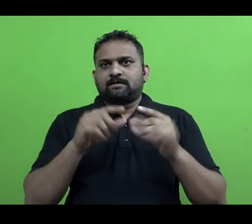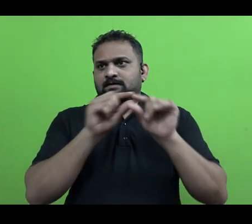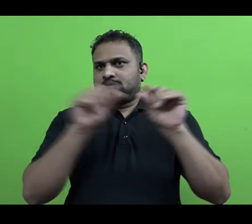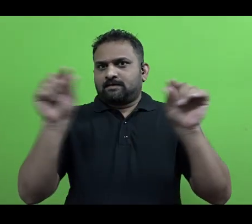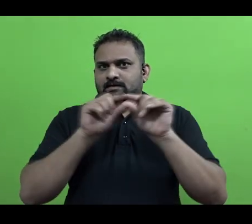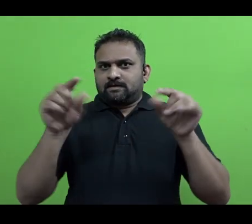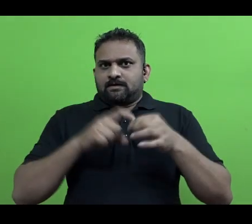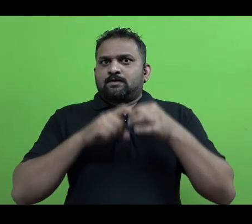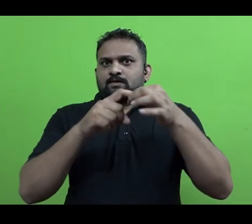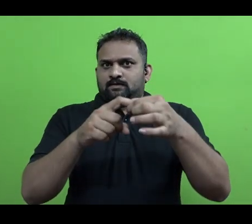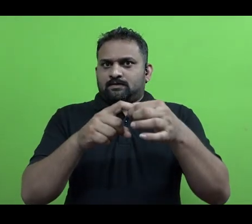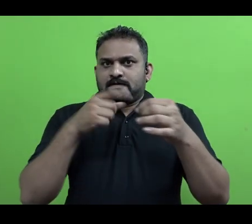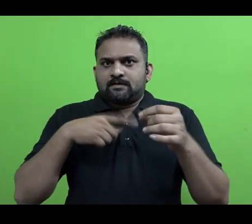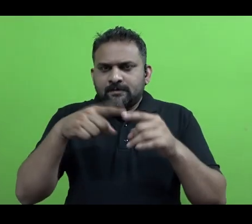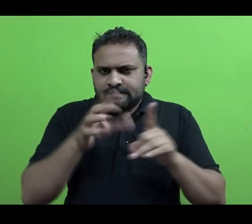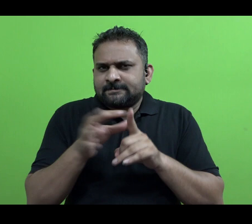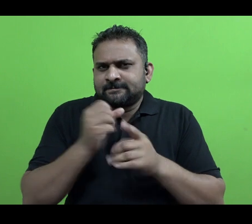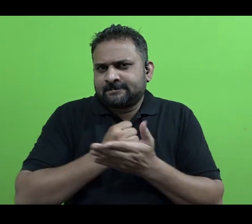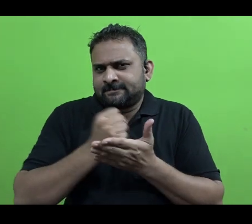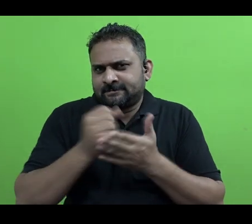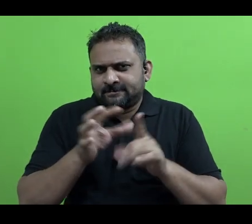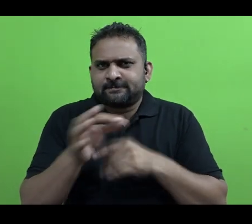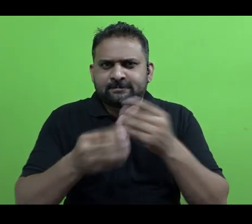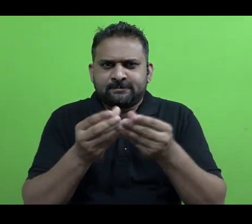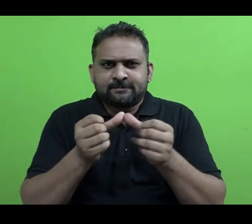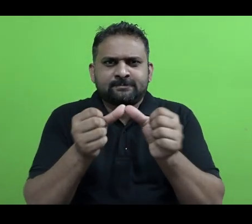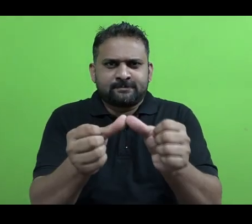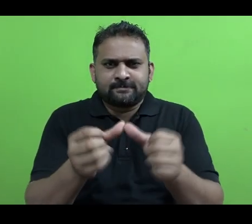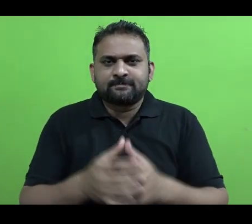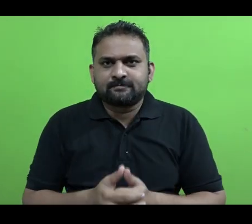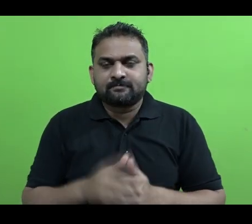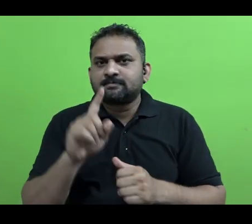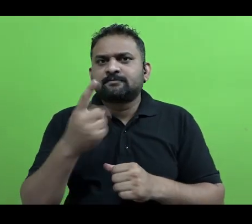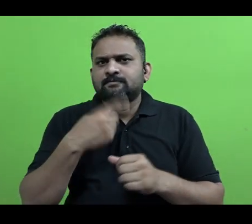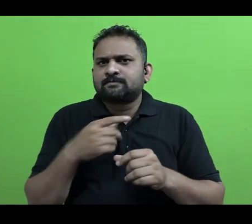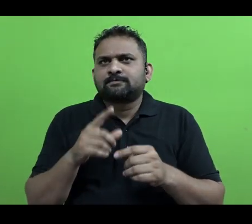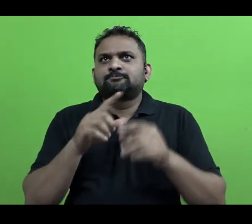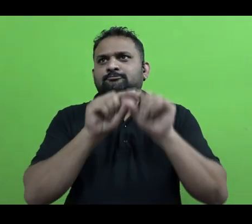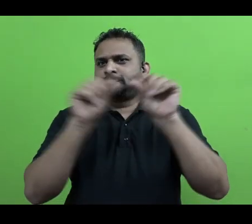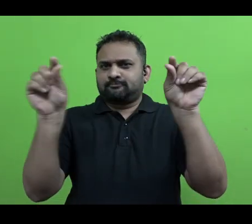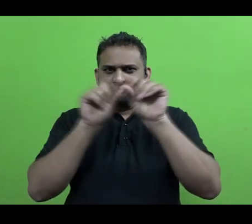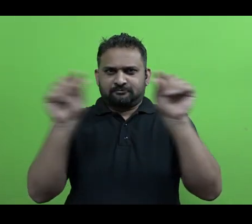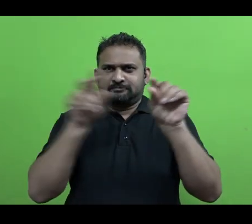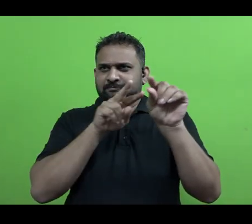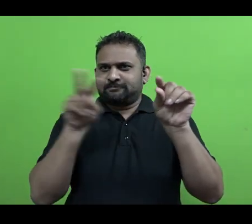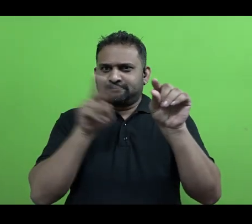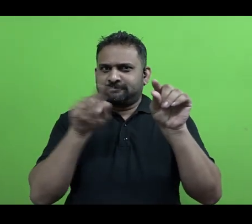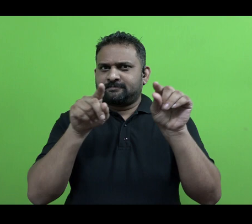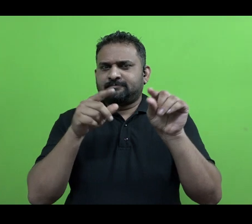Here is the word problem that we are going to solve. The first step to solve the word problem